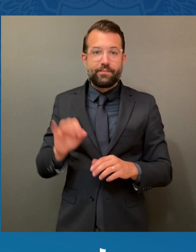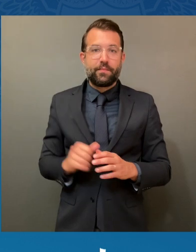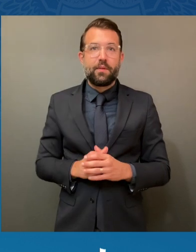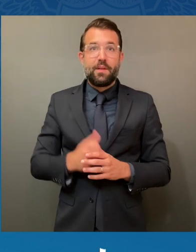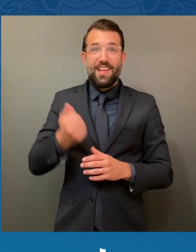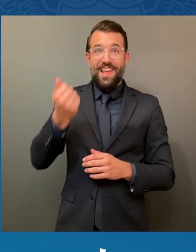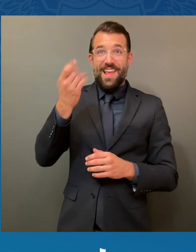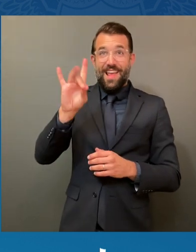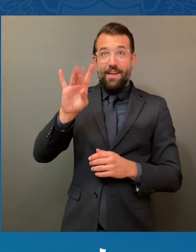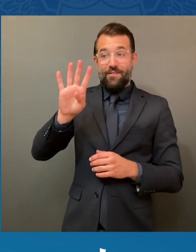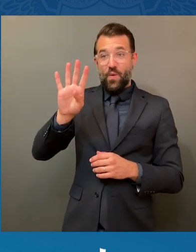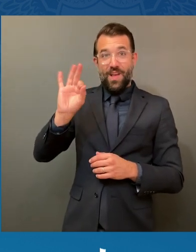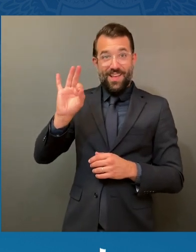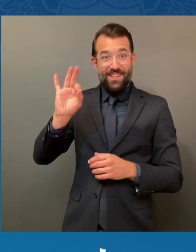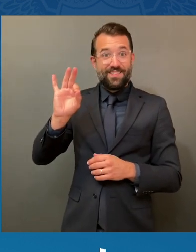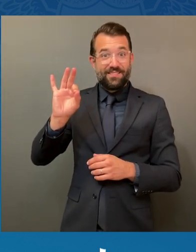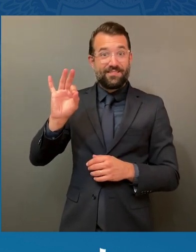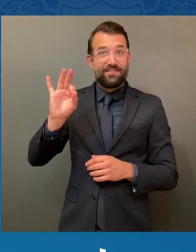before women even had the right to vote.